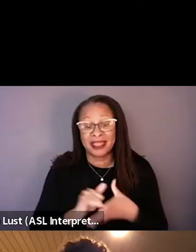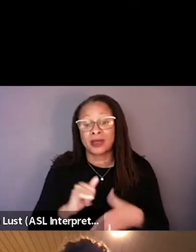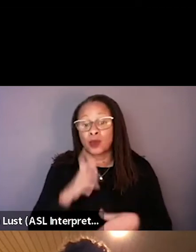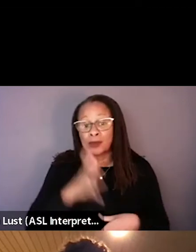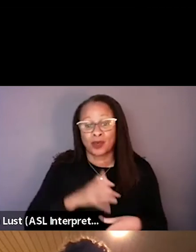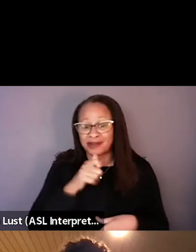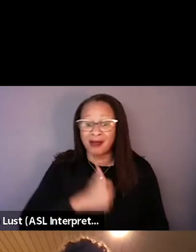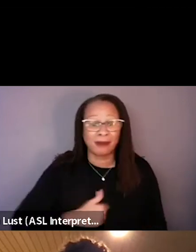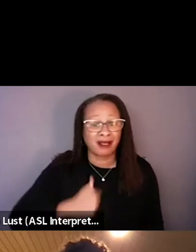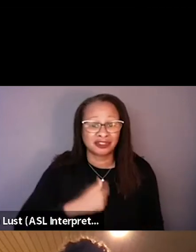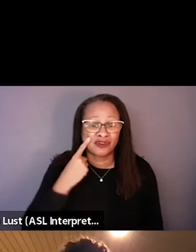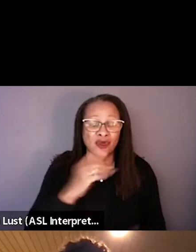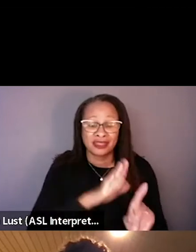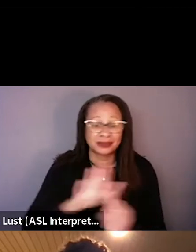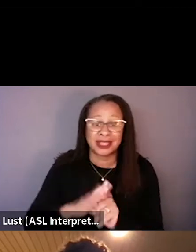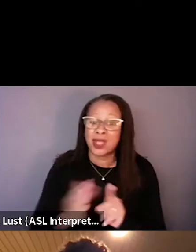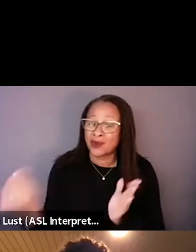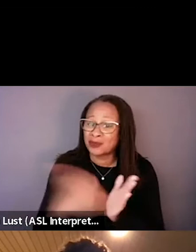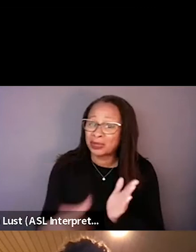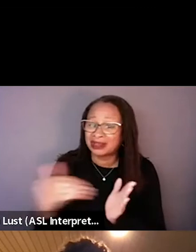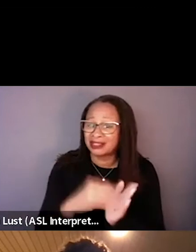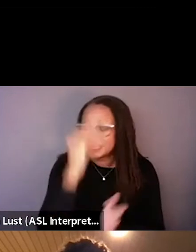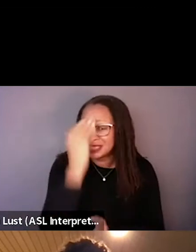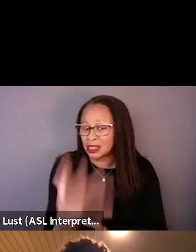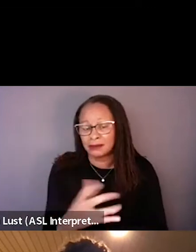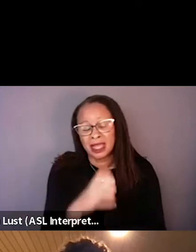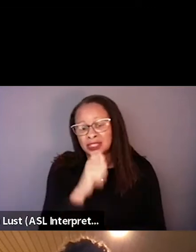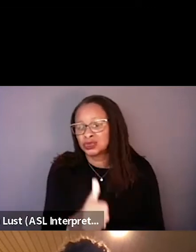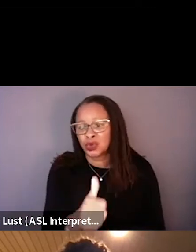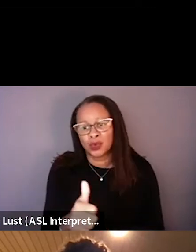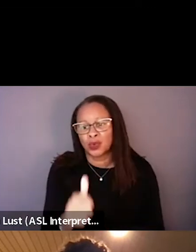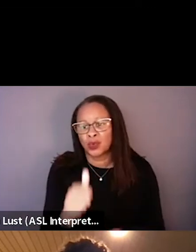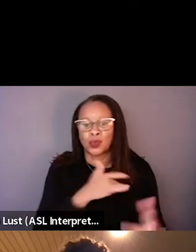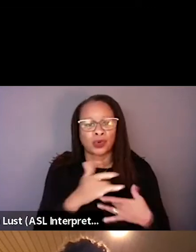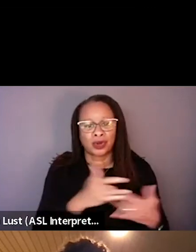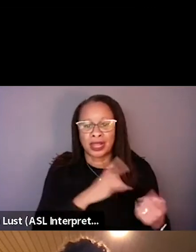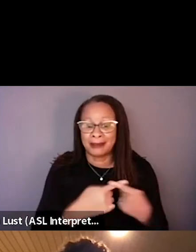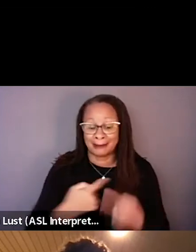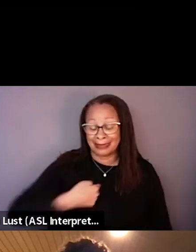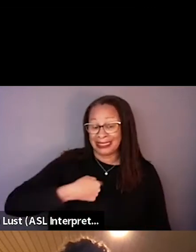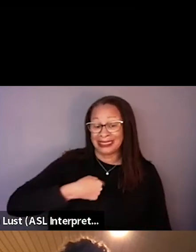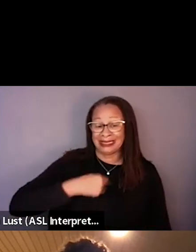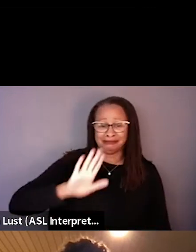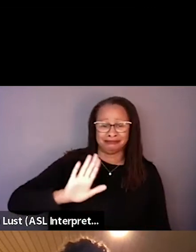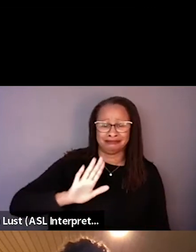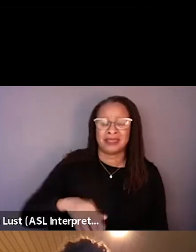And so I would repeatedly tell them, don't, like, don't worry about me. You know, just like, just be yourself,